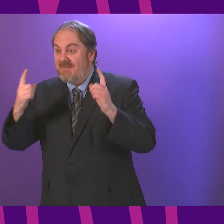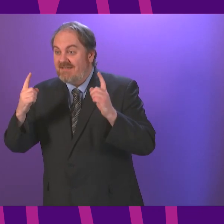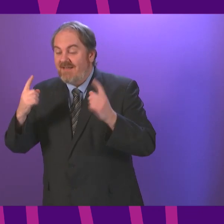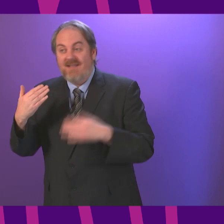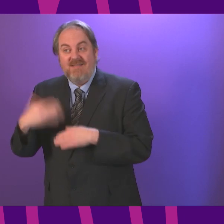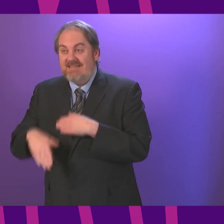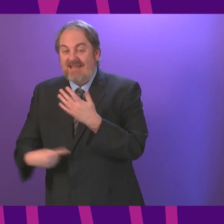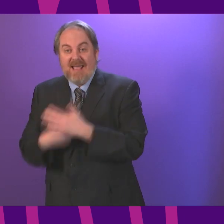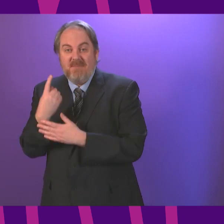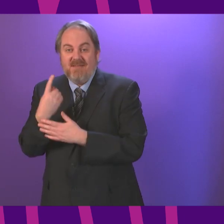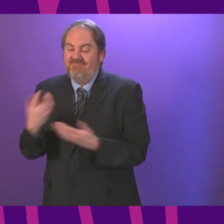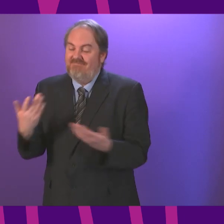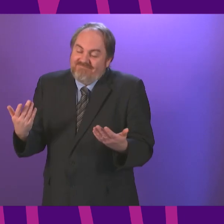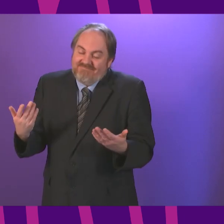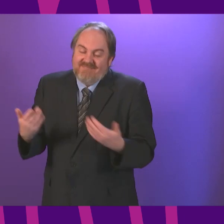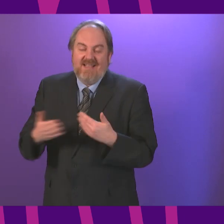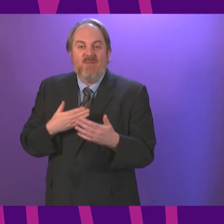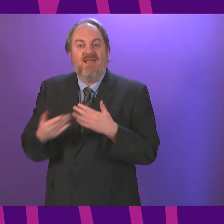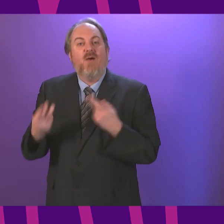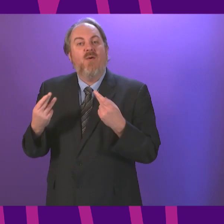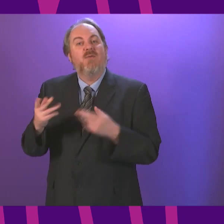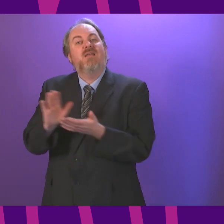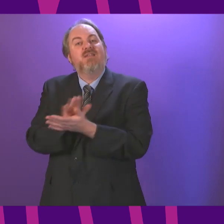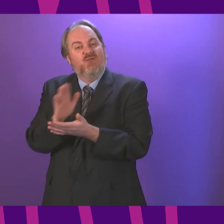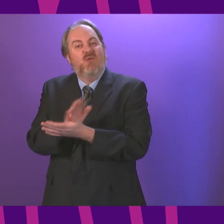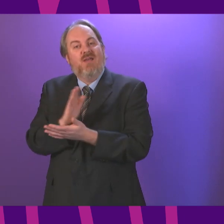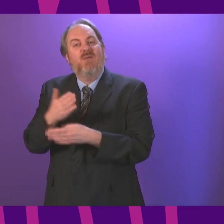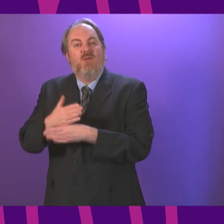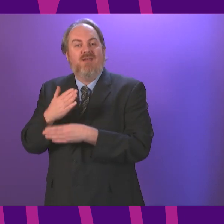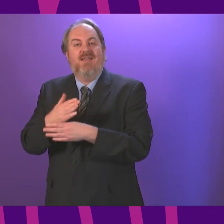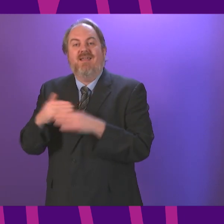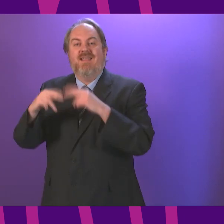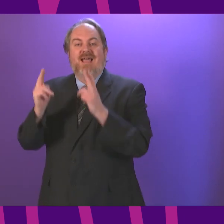quite work out—but I hope that she has a happy time in the House of Lords, Presiding Officer.